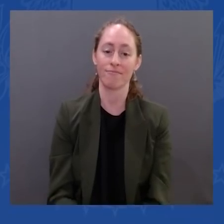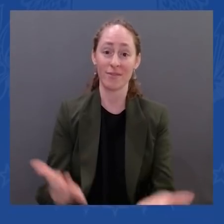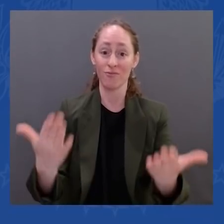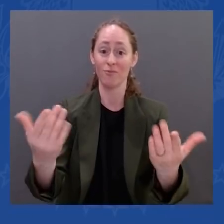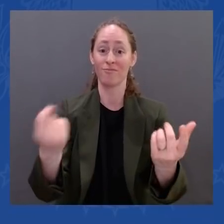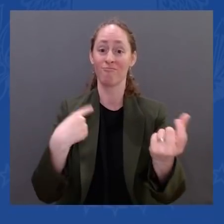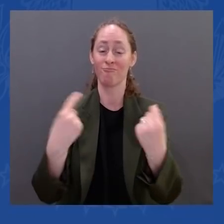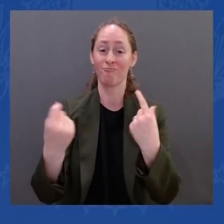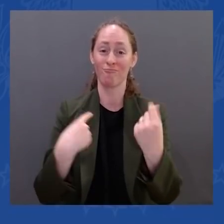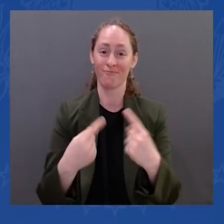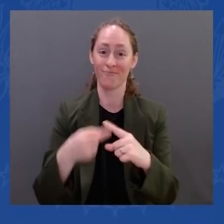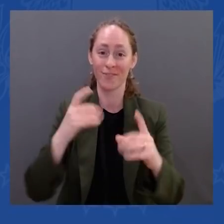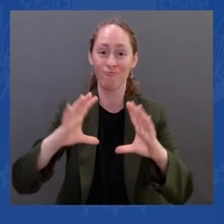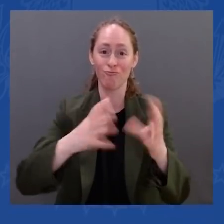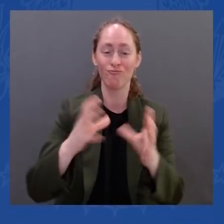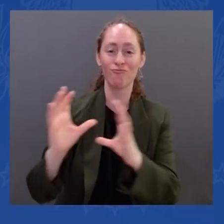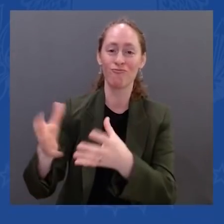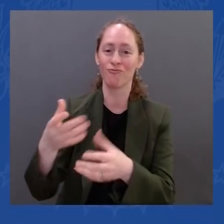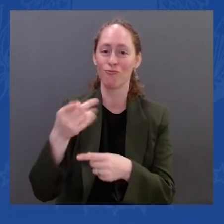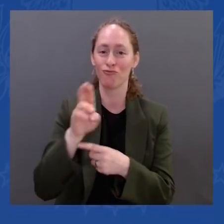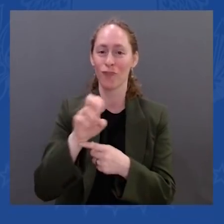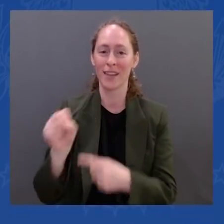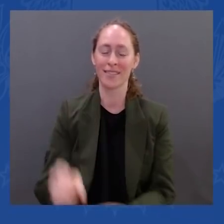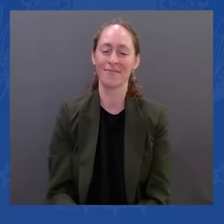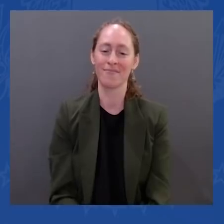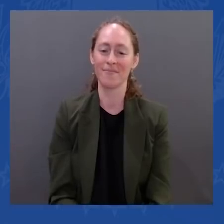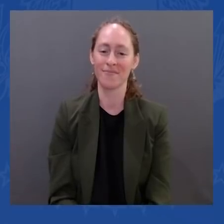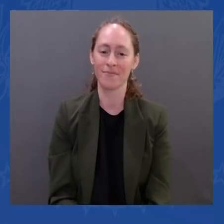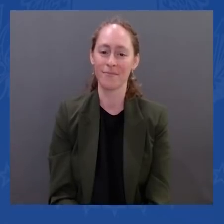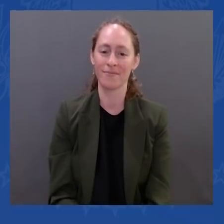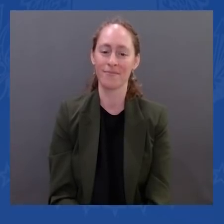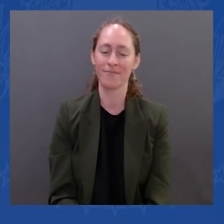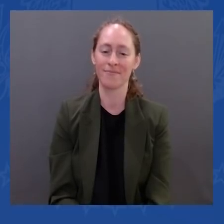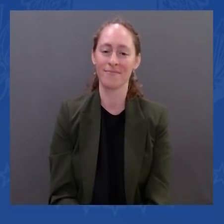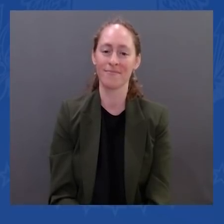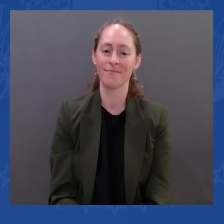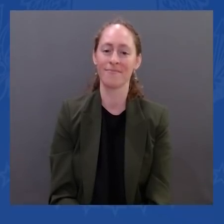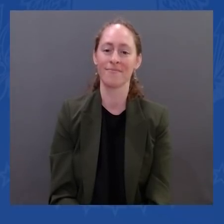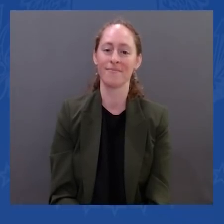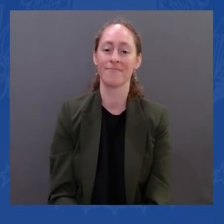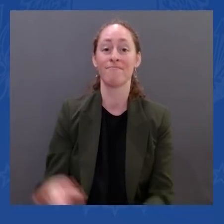First, Japanese journalists, to be followed by U.S. journalists. That will be the order of the questions.